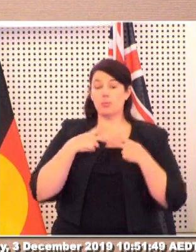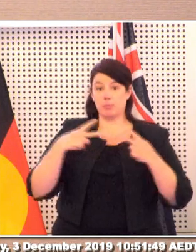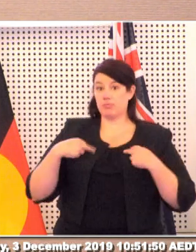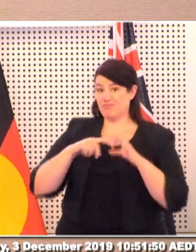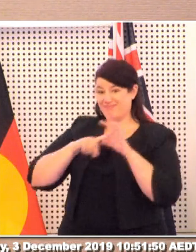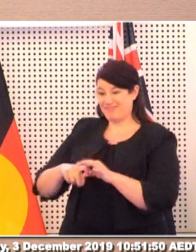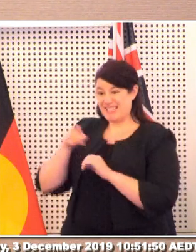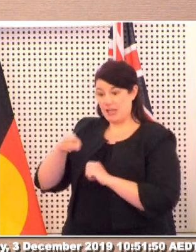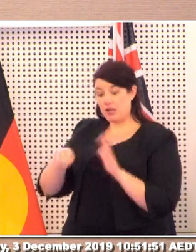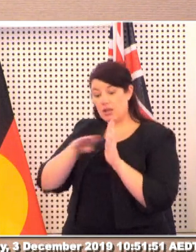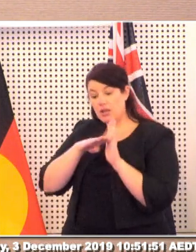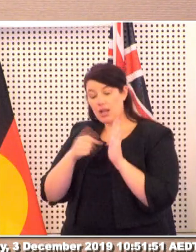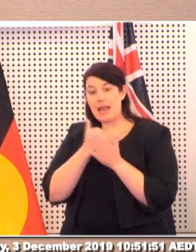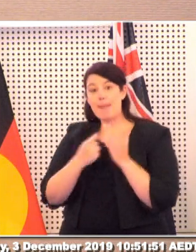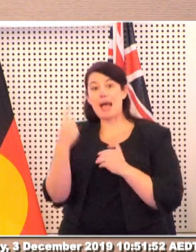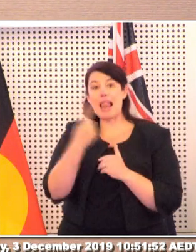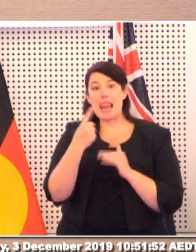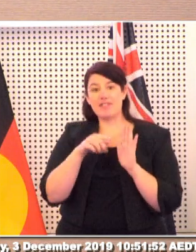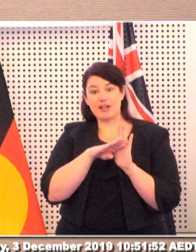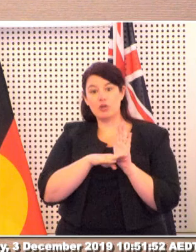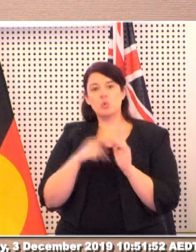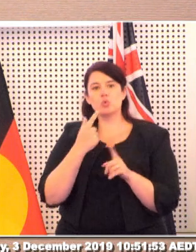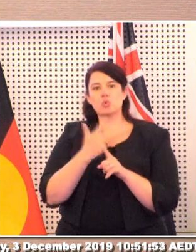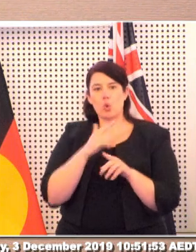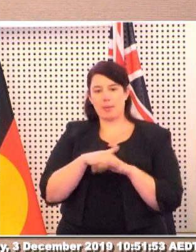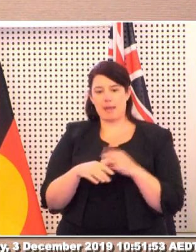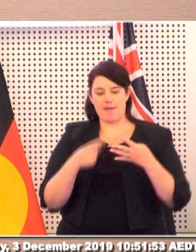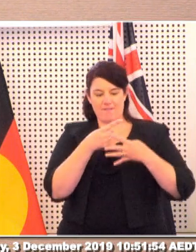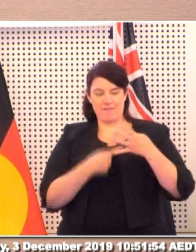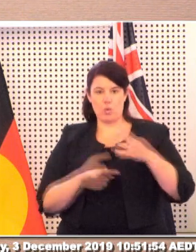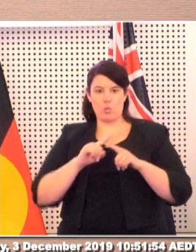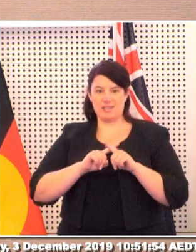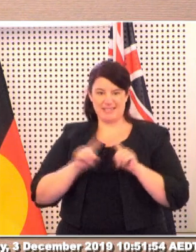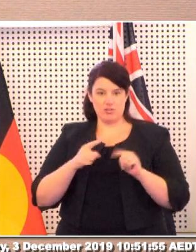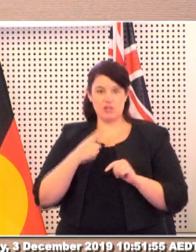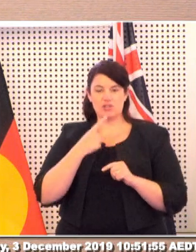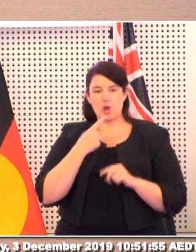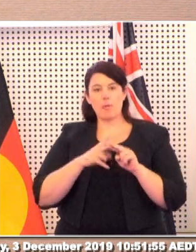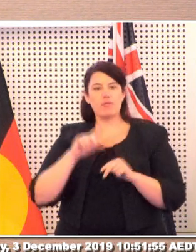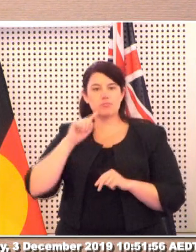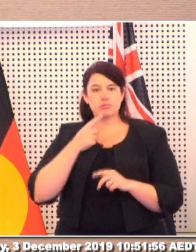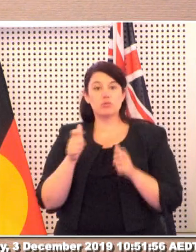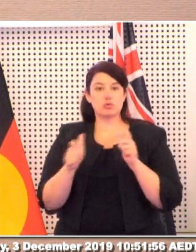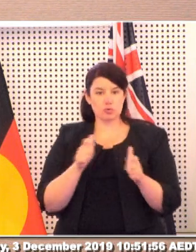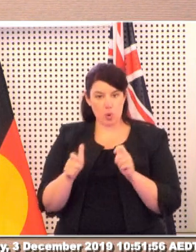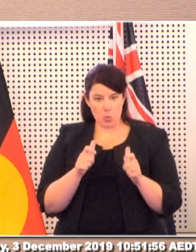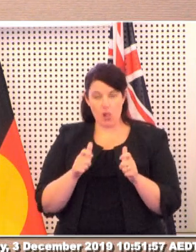- you describe four forms of restraint. Yes. And this is part of the subject of your research.